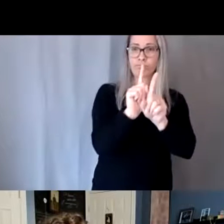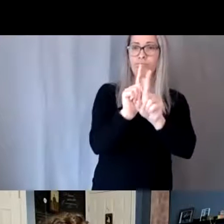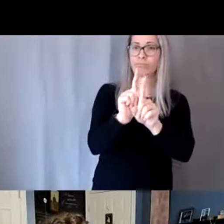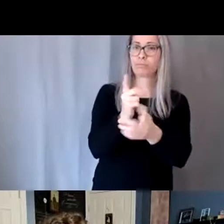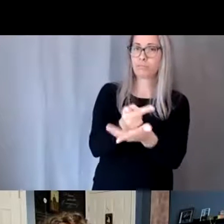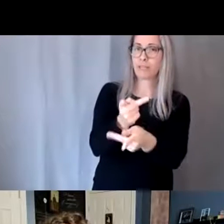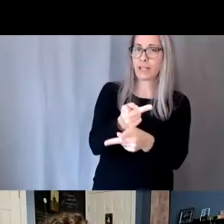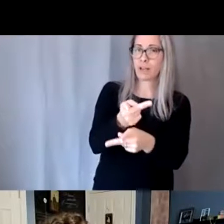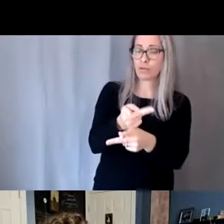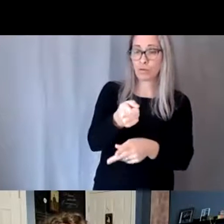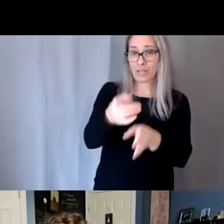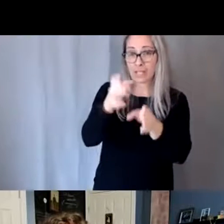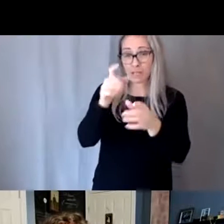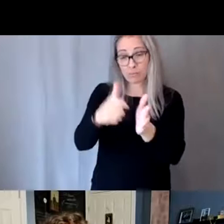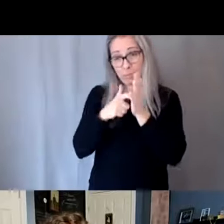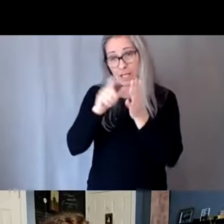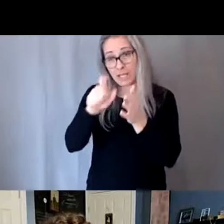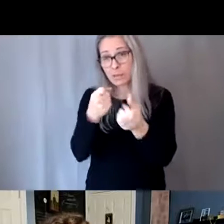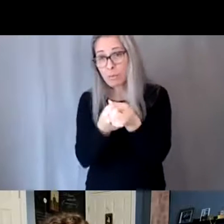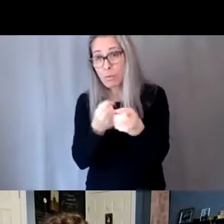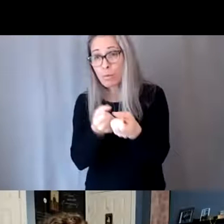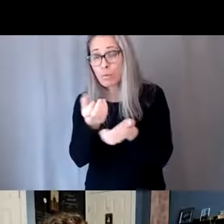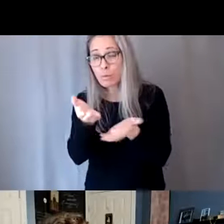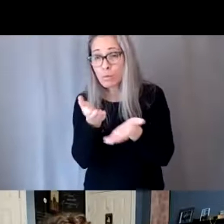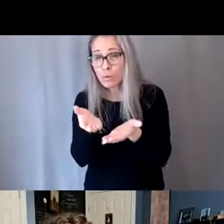people who need support services who might be called